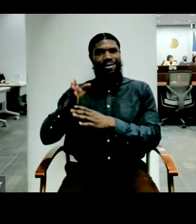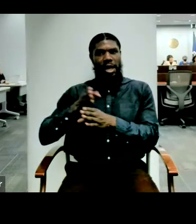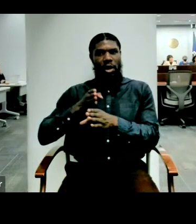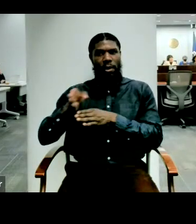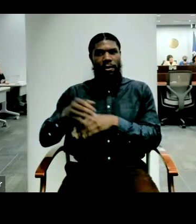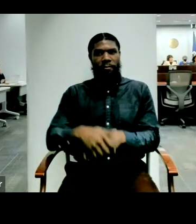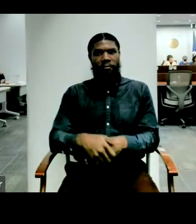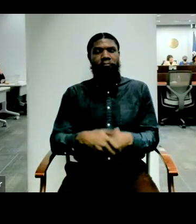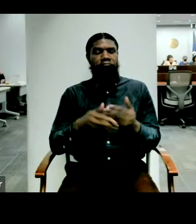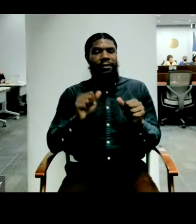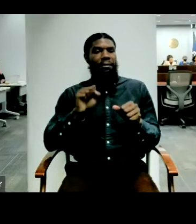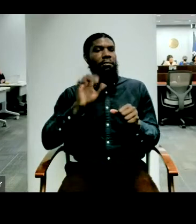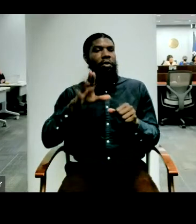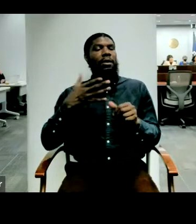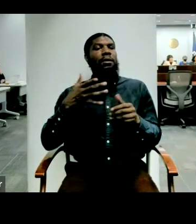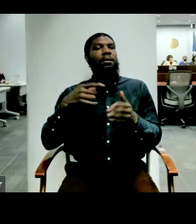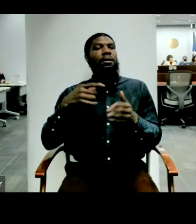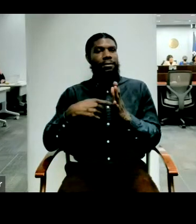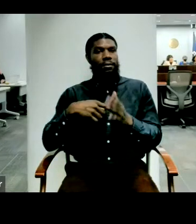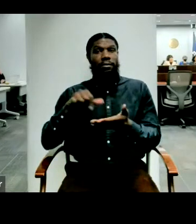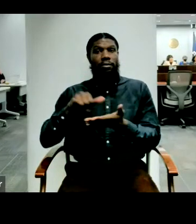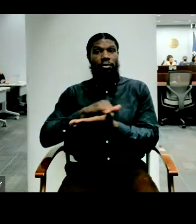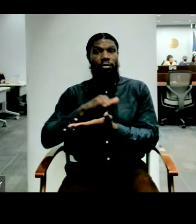I'll give you an example, in New York as effective this January 1st,